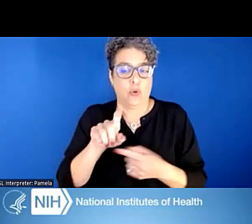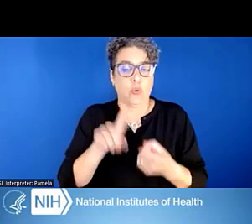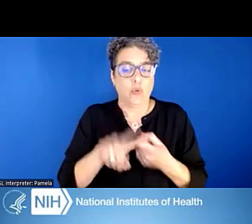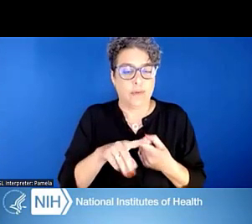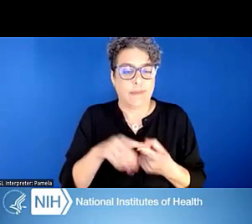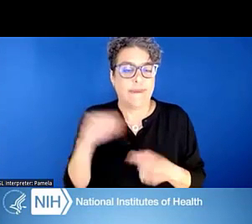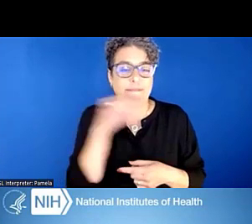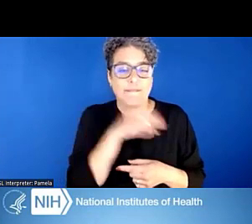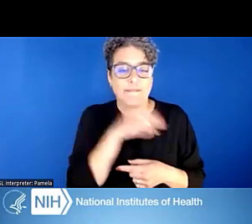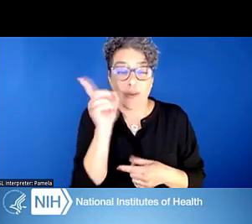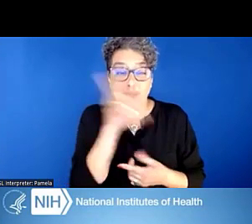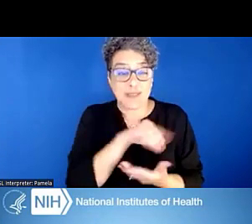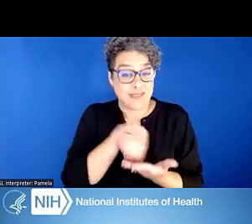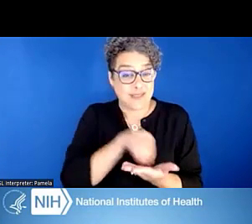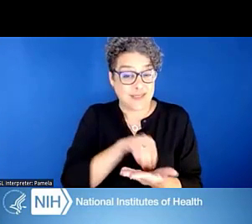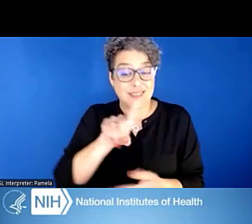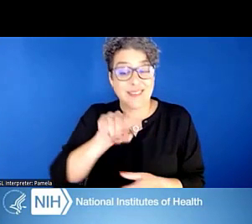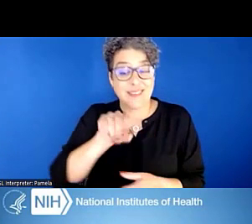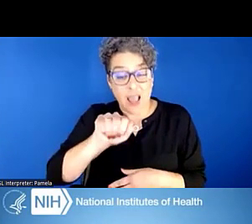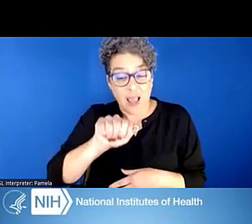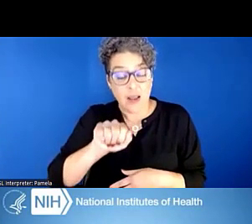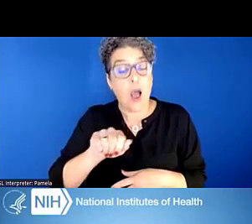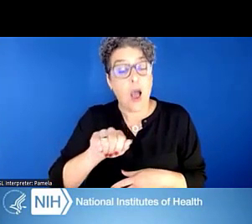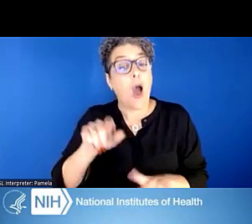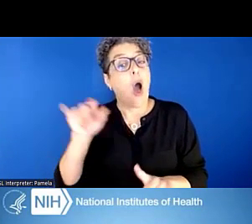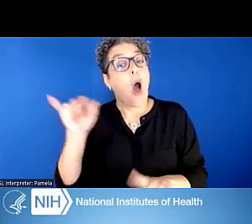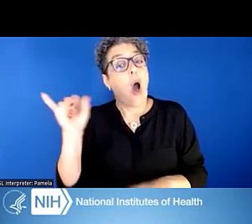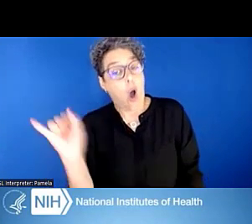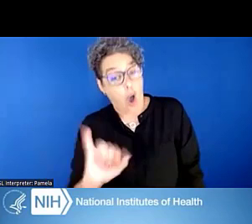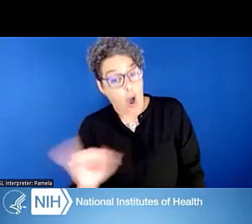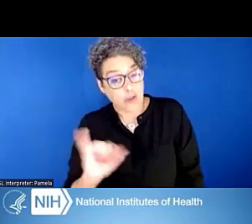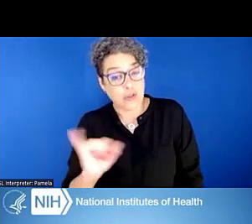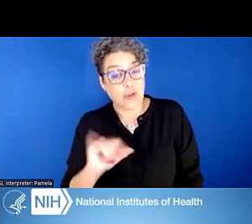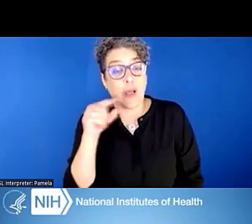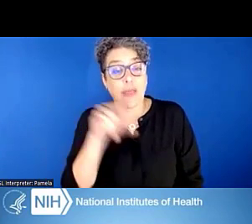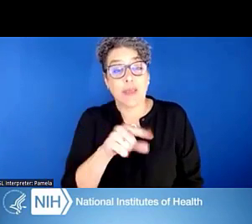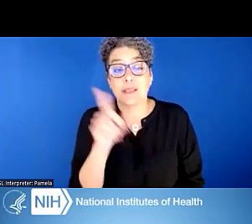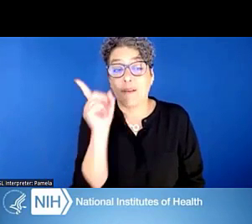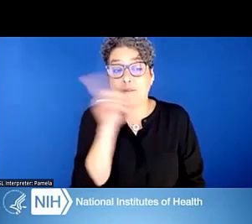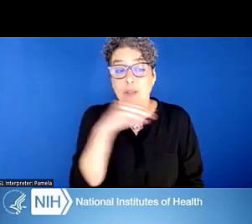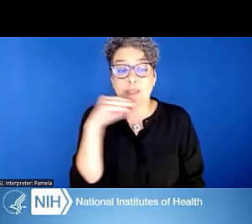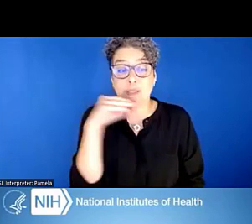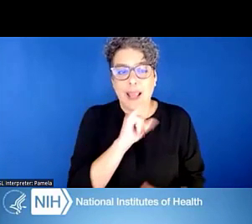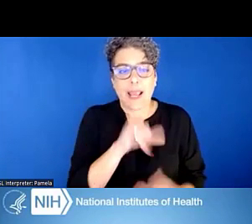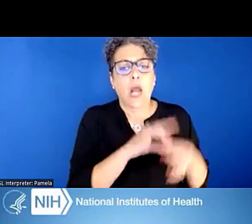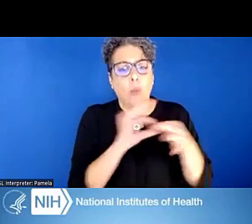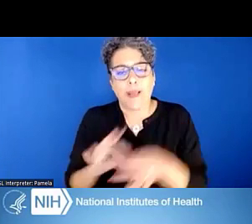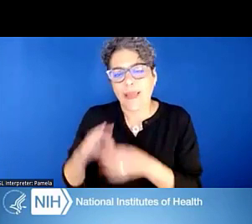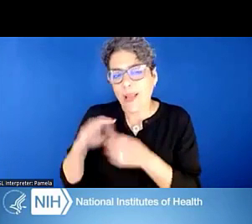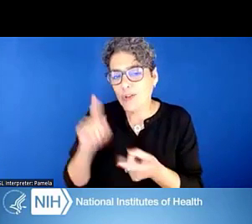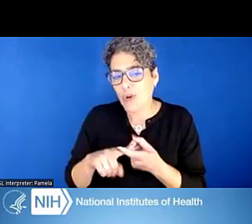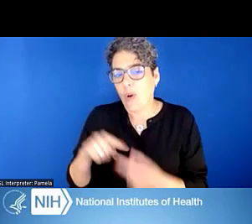But then also at the same time that falsified or fabricated data could be a false claims, and so OIG may get involved in that case.